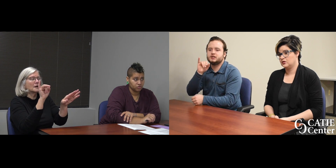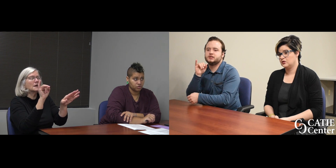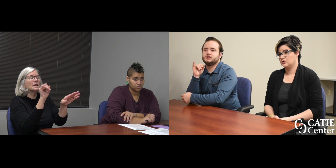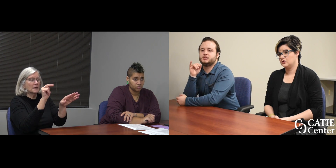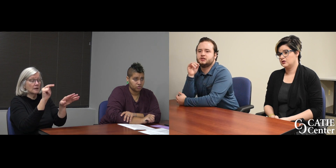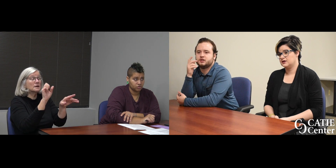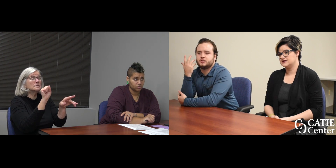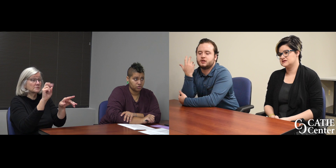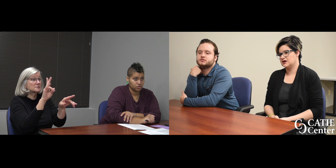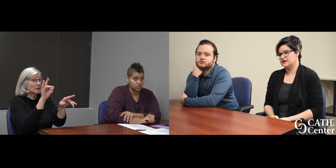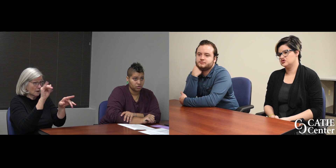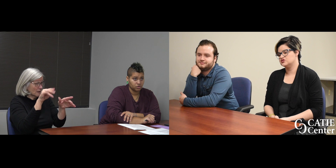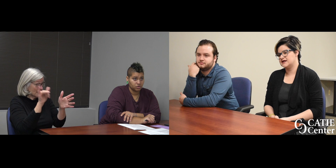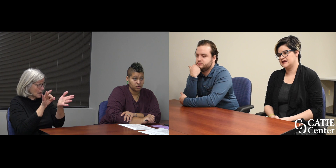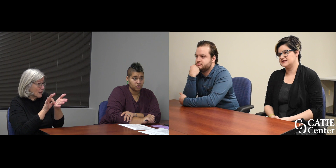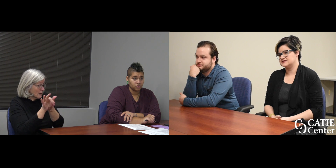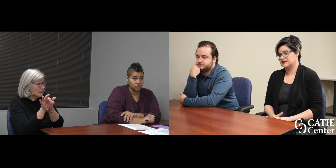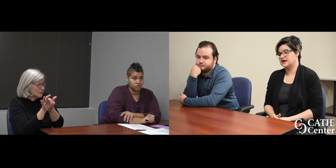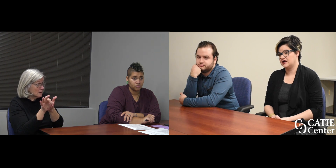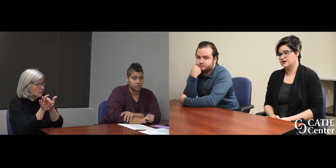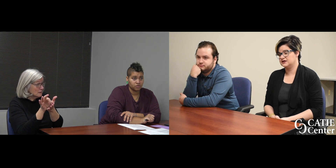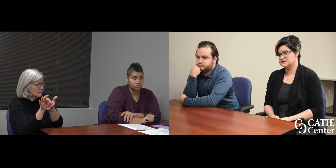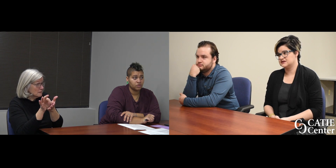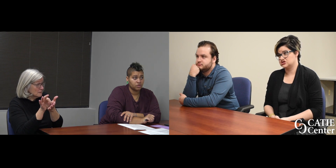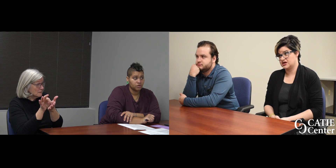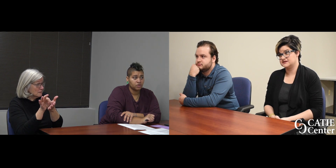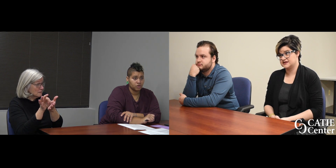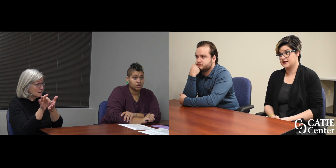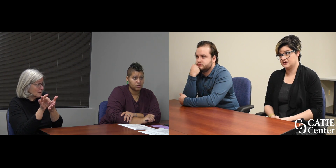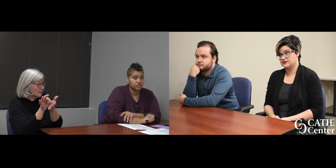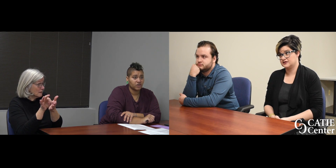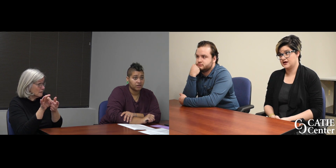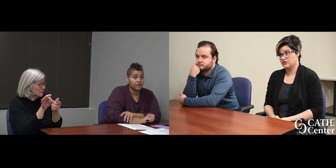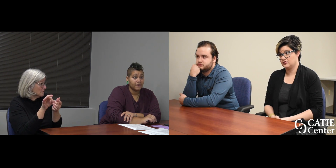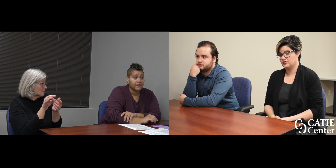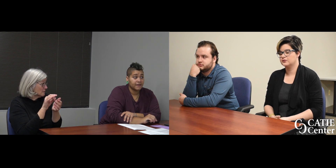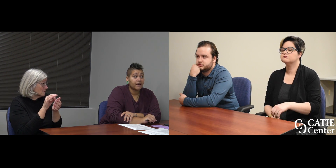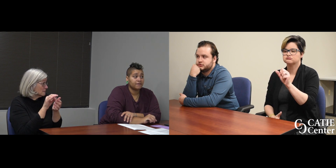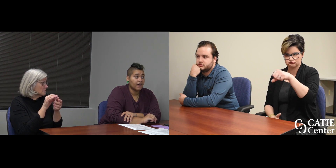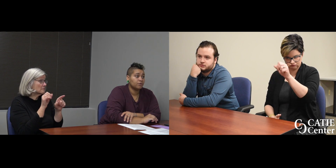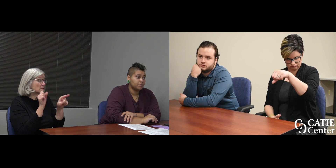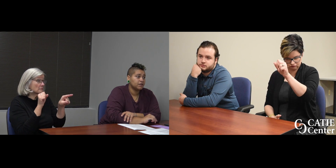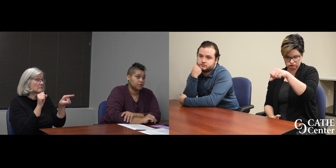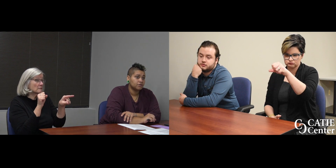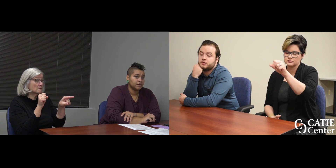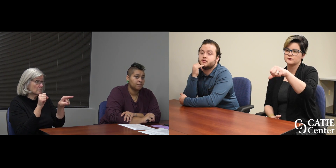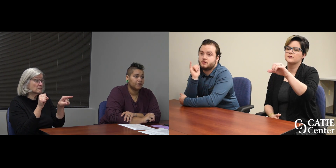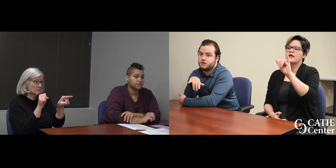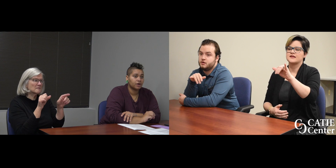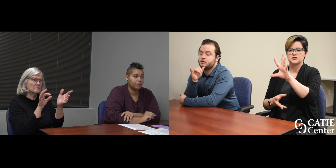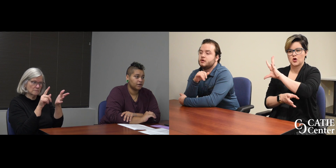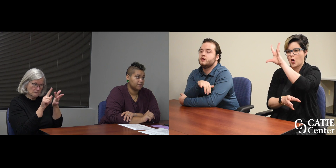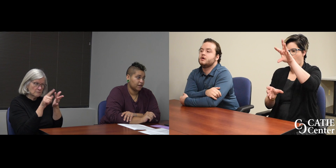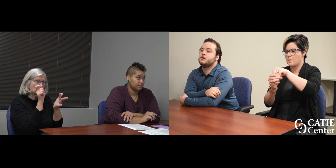or if he takes an insulin shot. Does that count? My shot for insulin, does that count? I do take an insulin shot. Does that count?